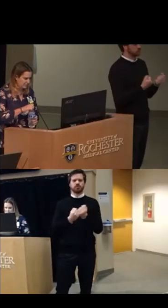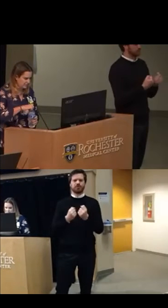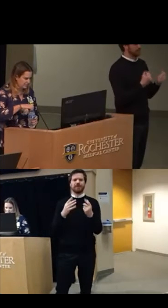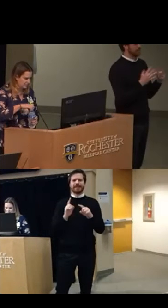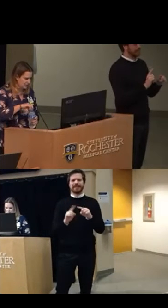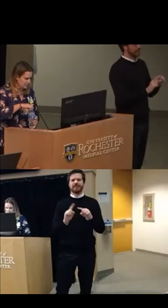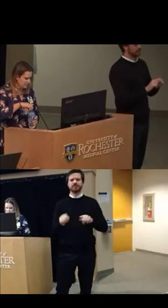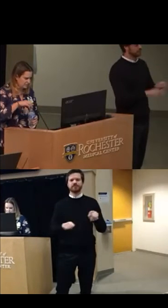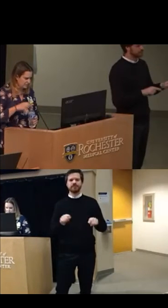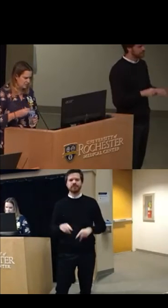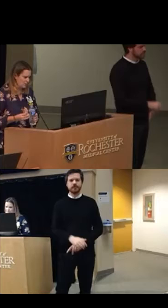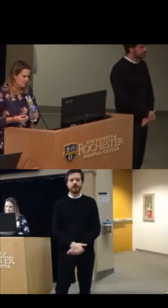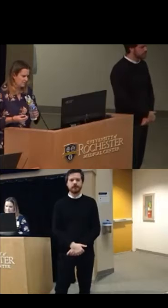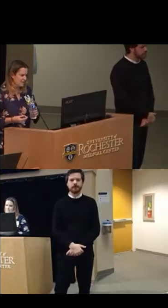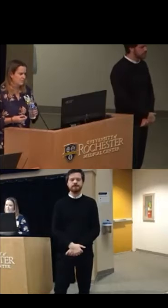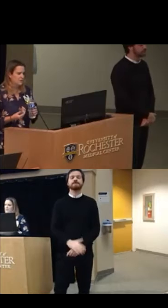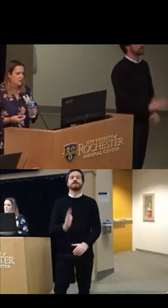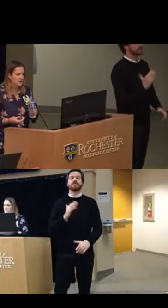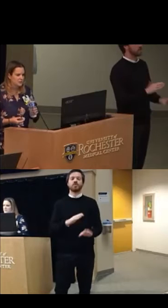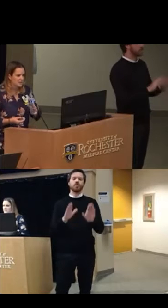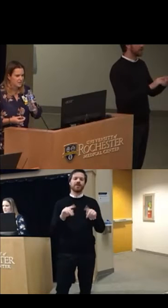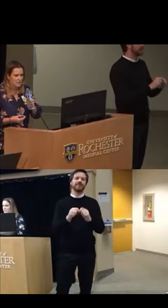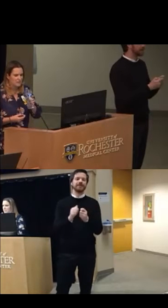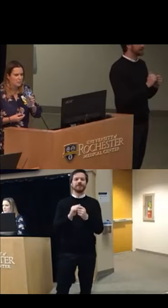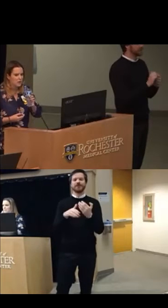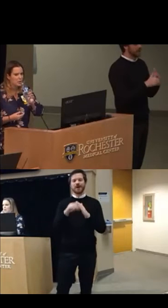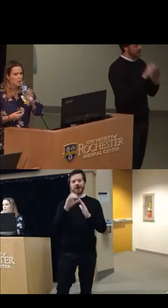so this is our this is our wonderful team with all the pictures they didn't want me to put up